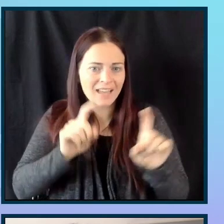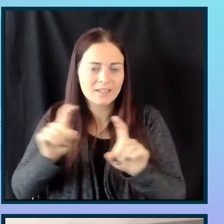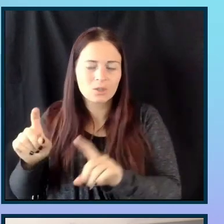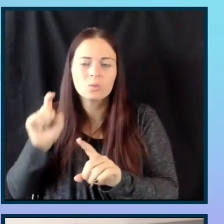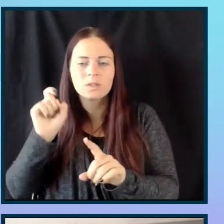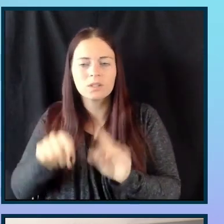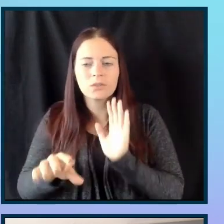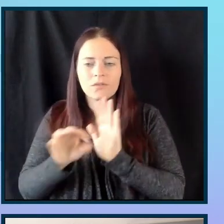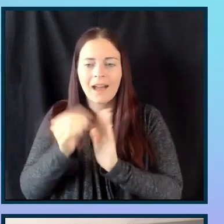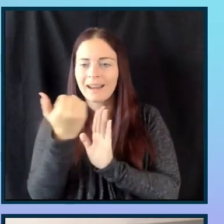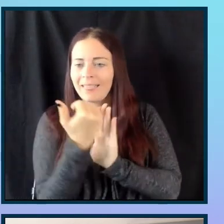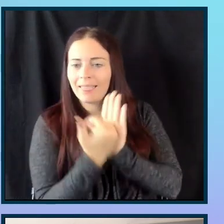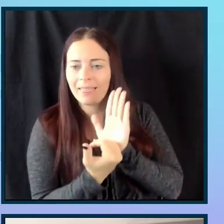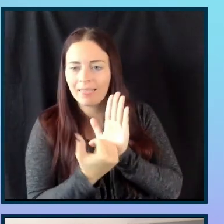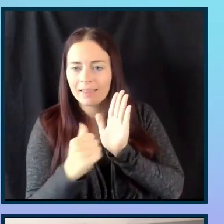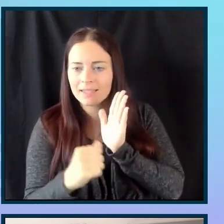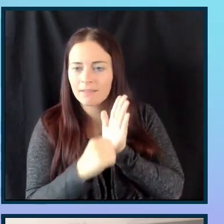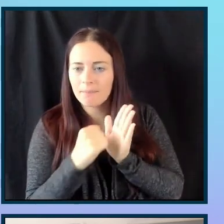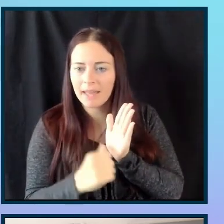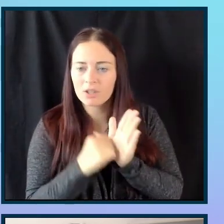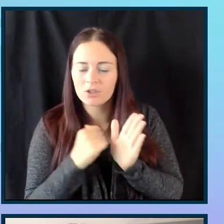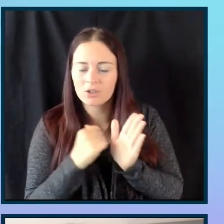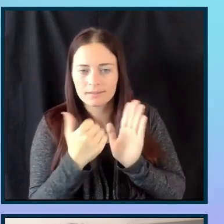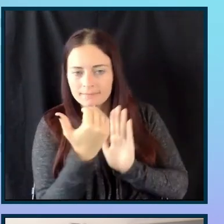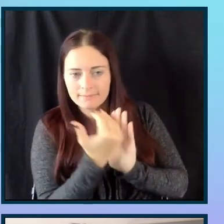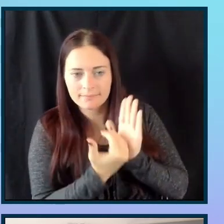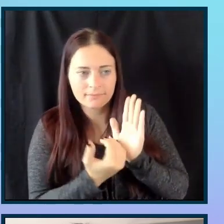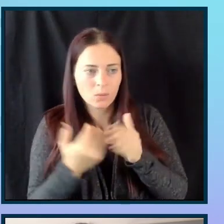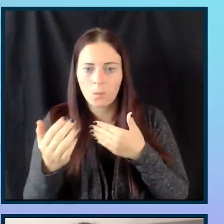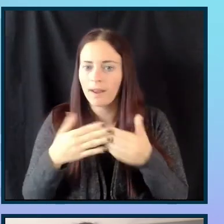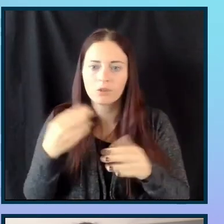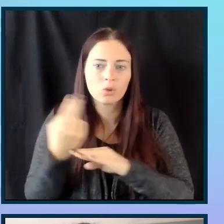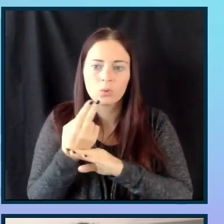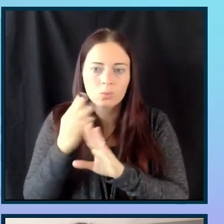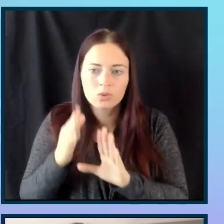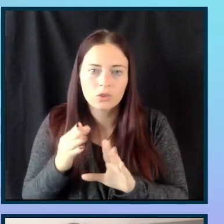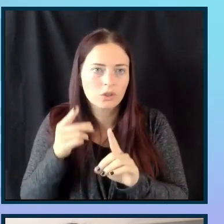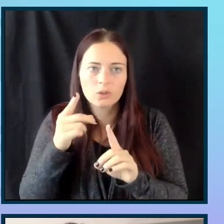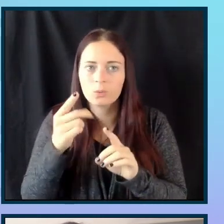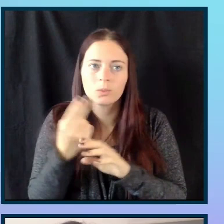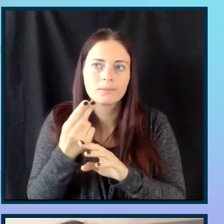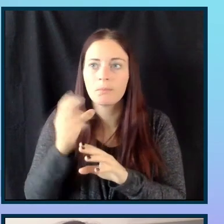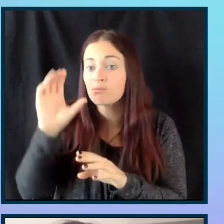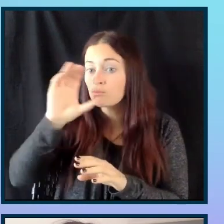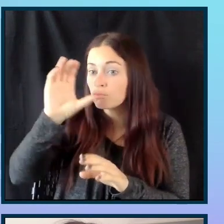either in whatever user agent you're using, that can be a browser, it can be EPUB reader,